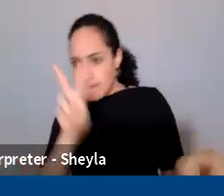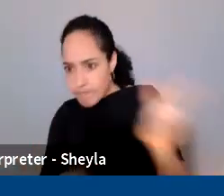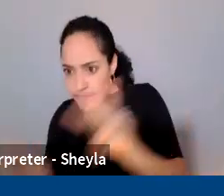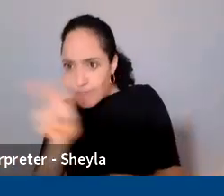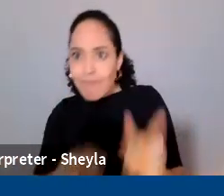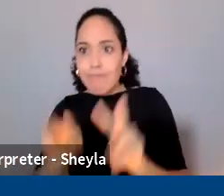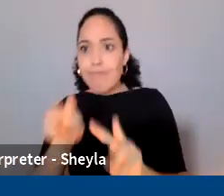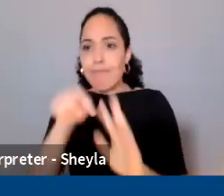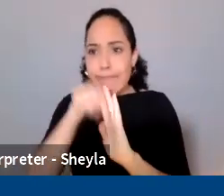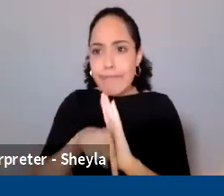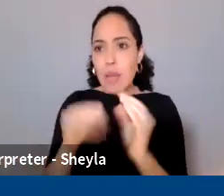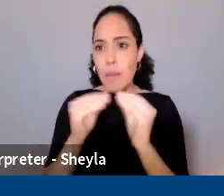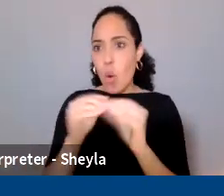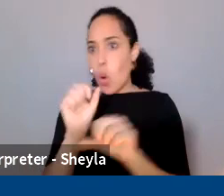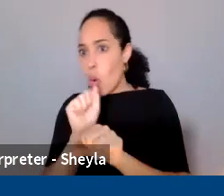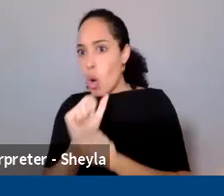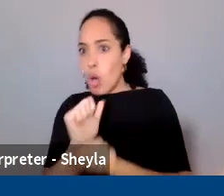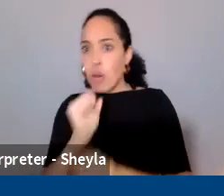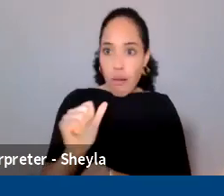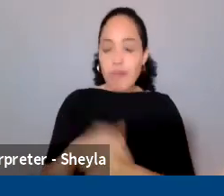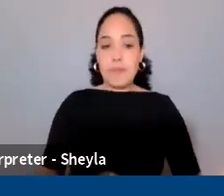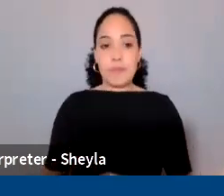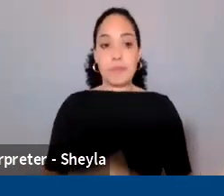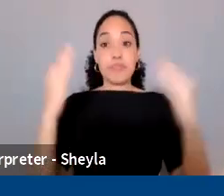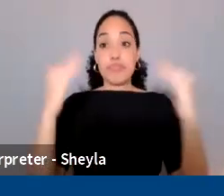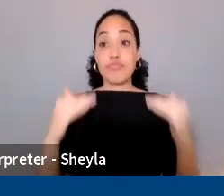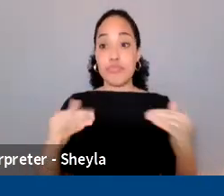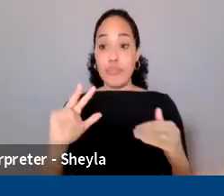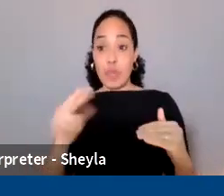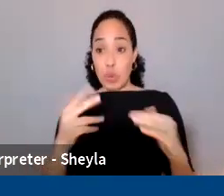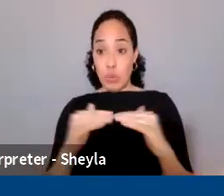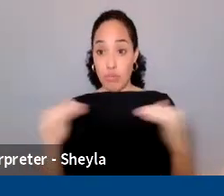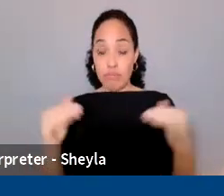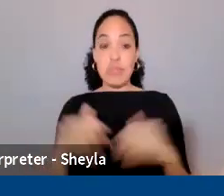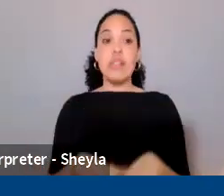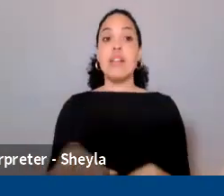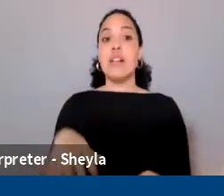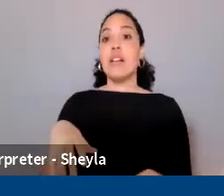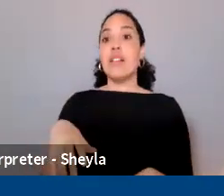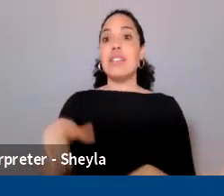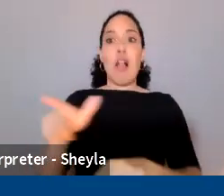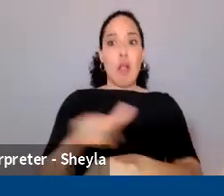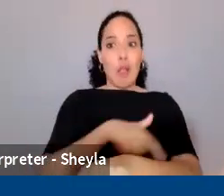and then finally is that long-term recovery and restoration and um and throughout the process we